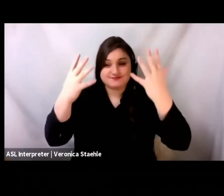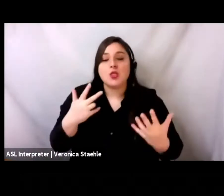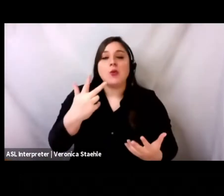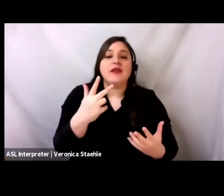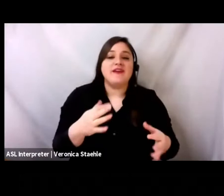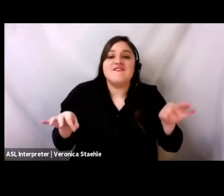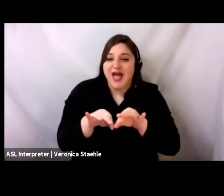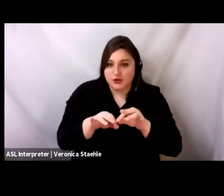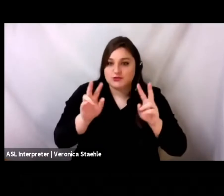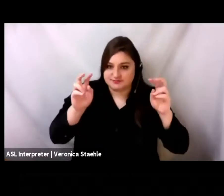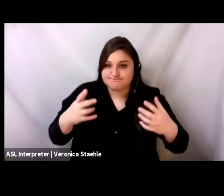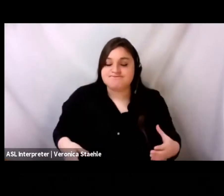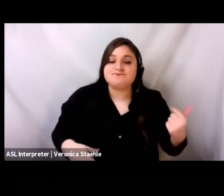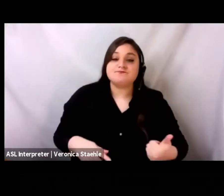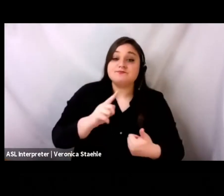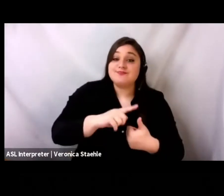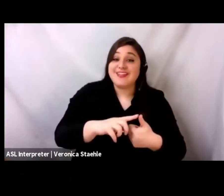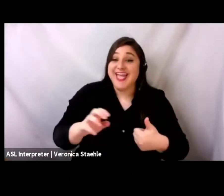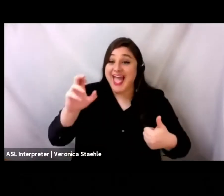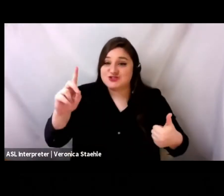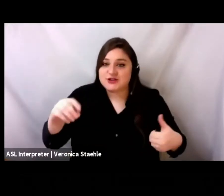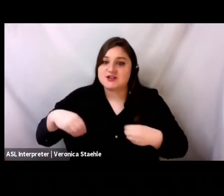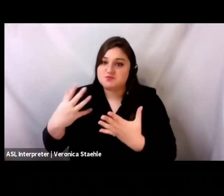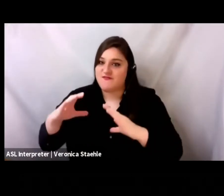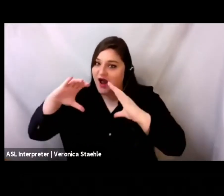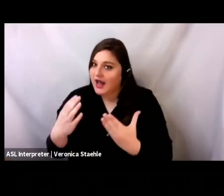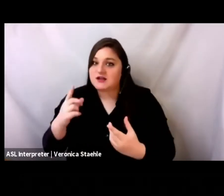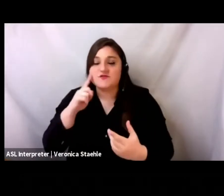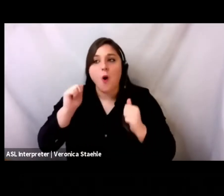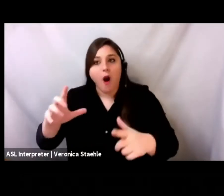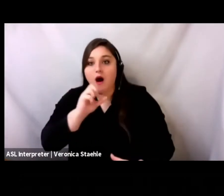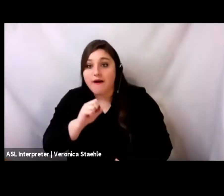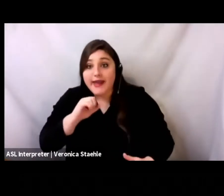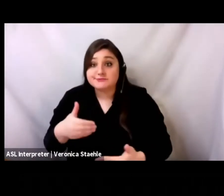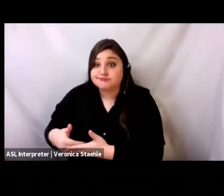offering classes for all ages, from infants to adults with a real focus on creative practice